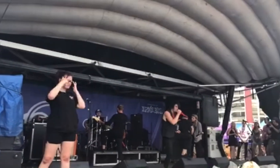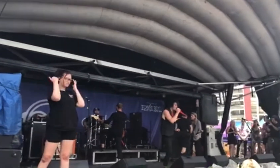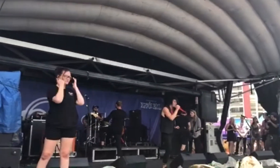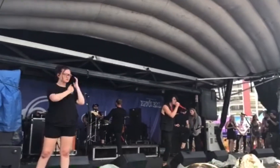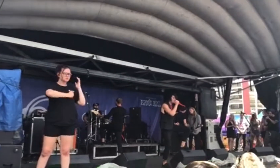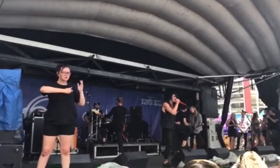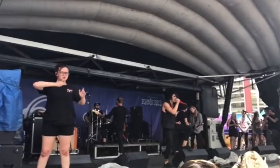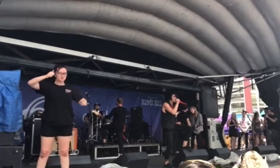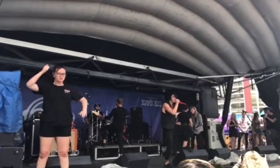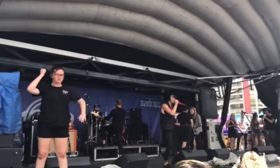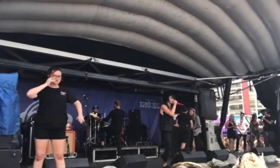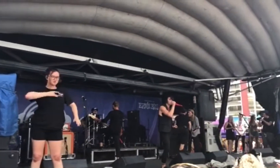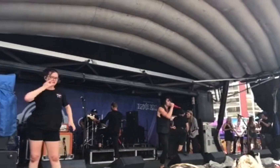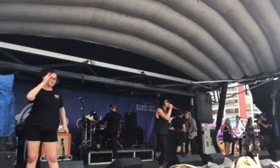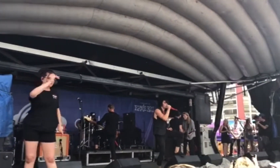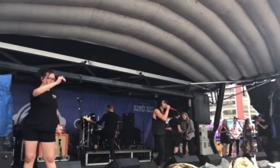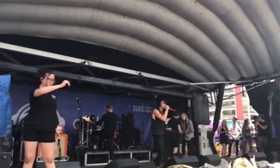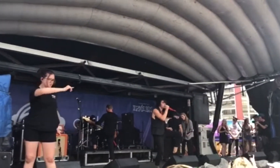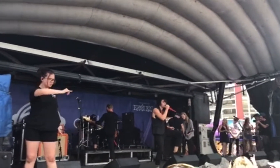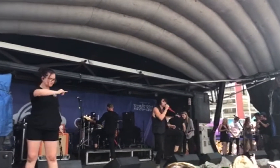I know you feel it everyday